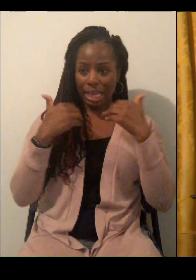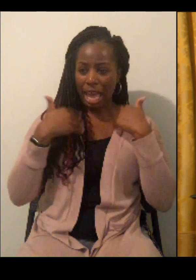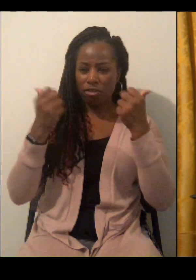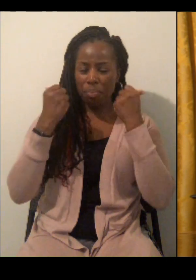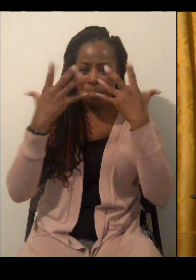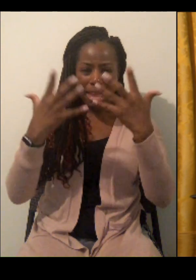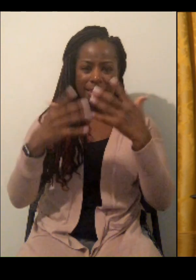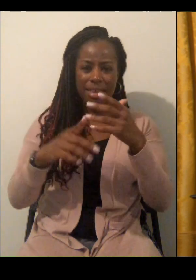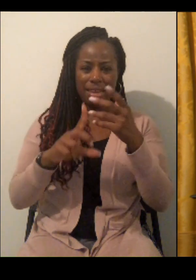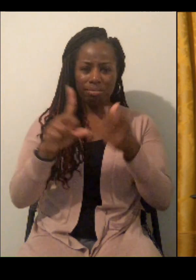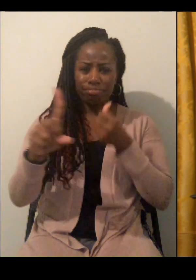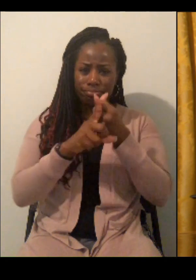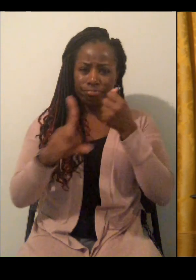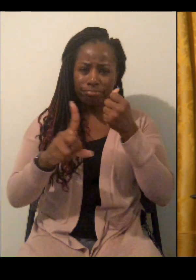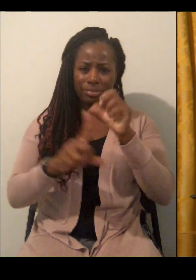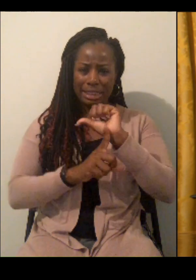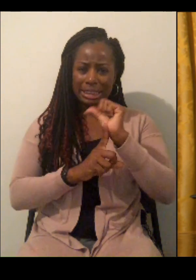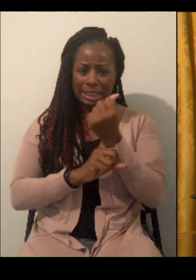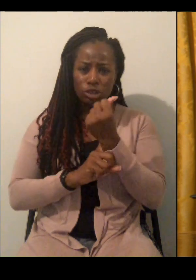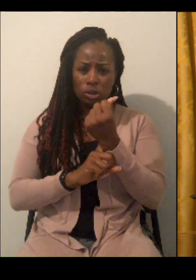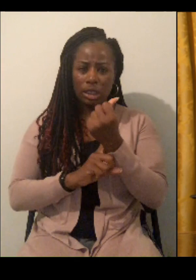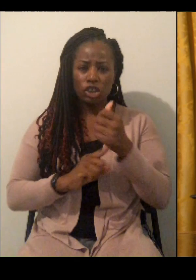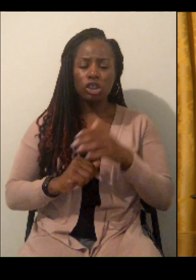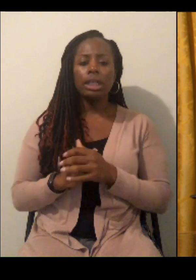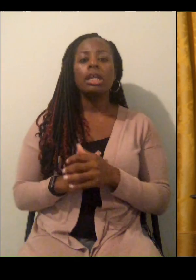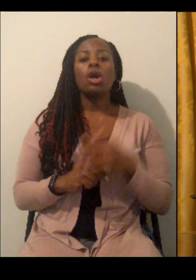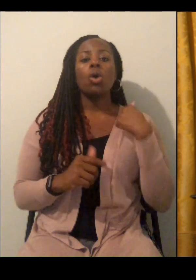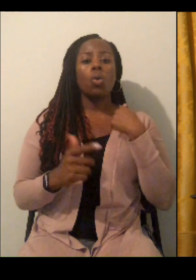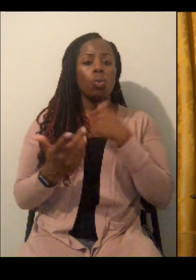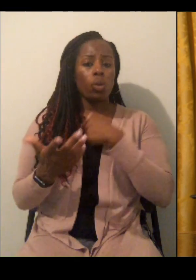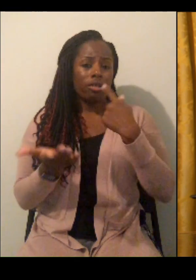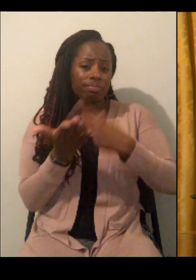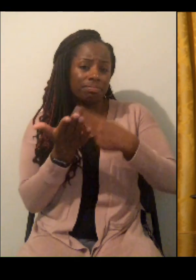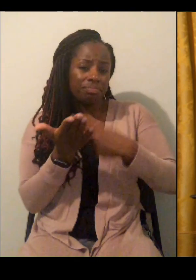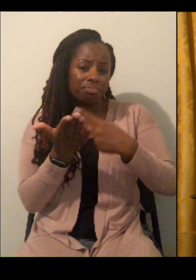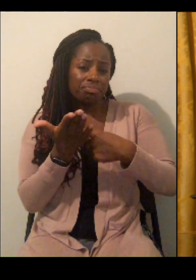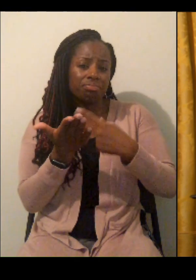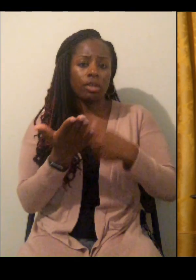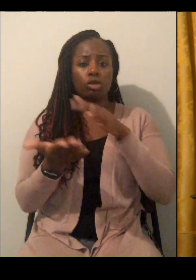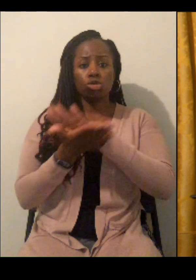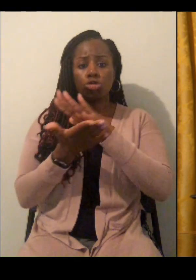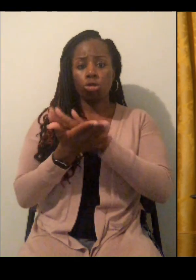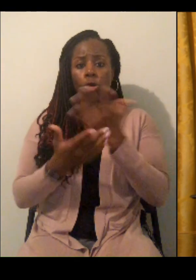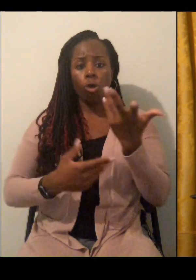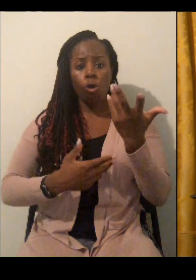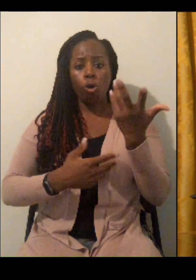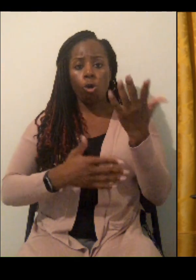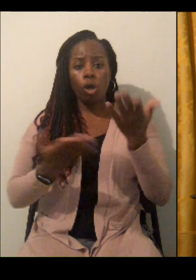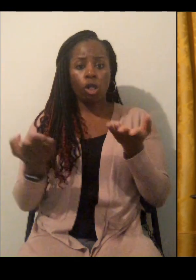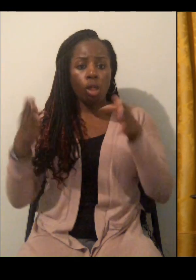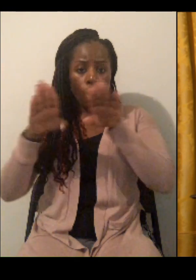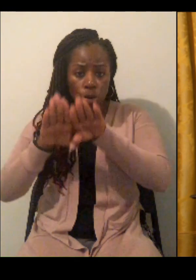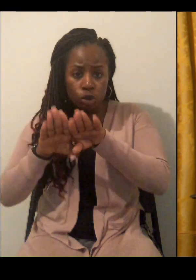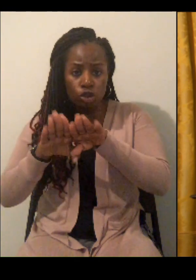social distancing and reducing large gatherings smart action today will